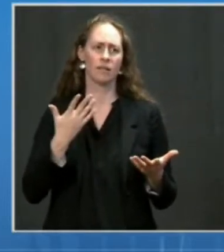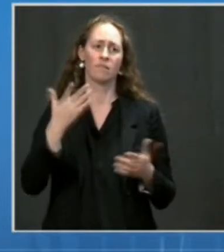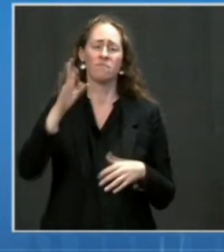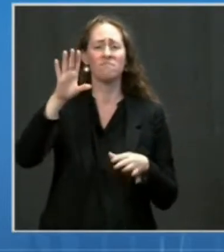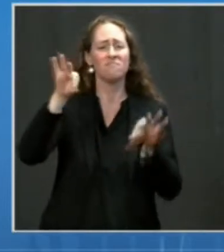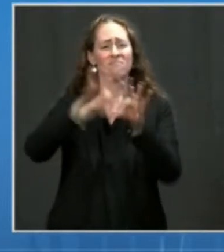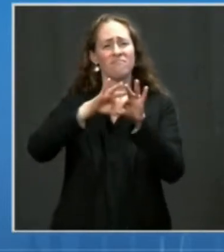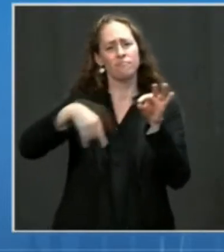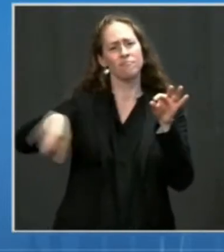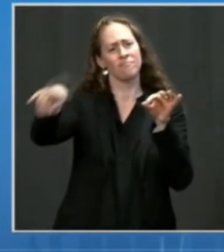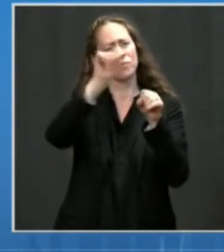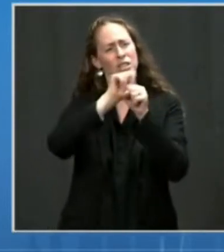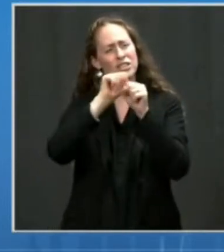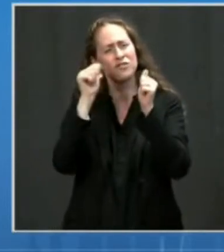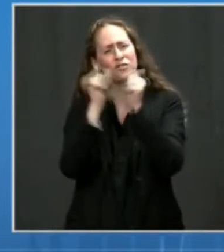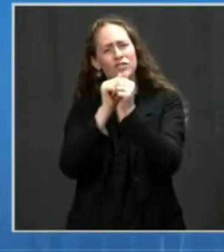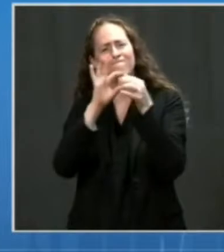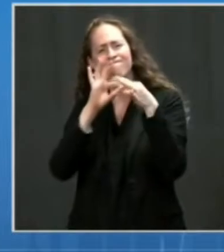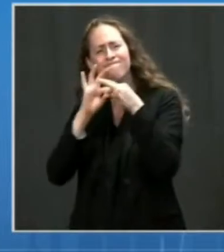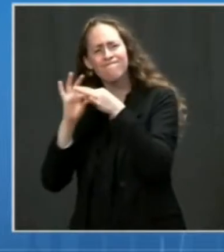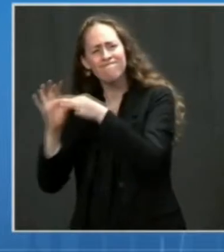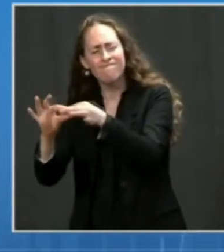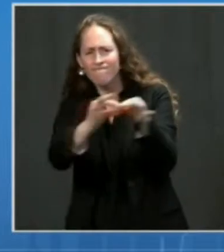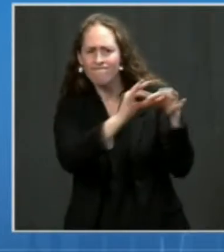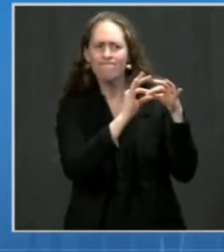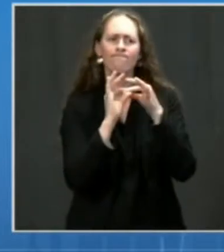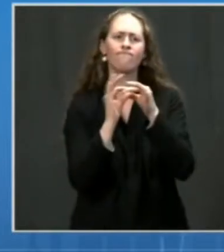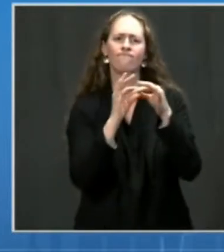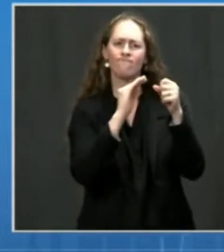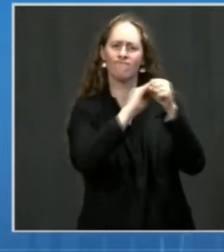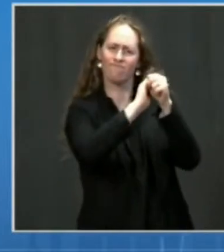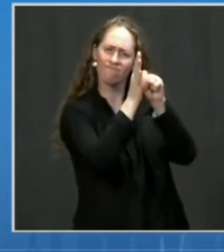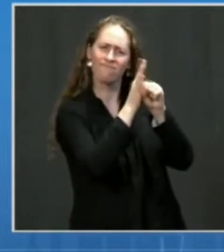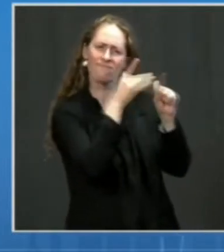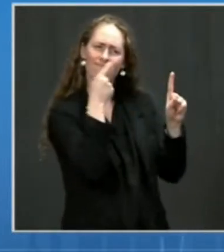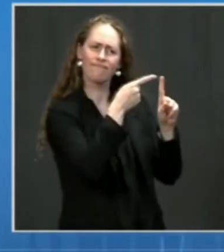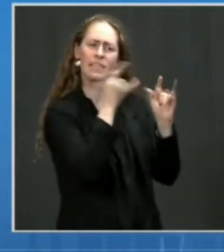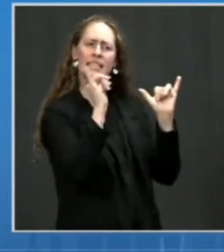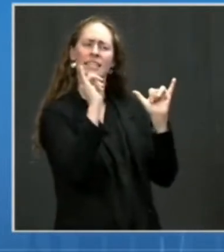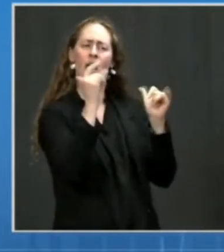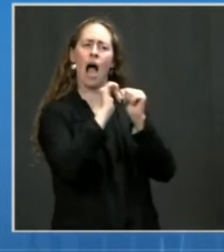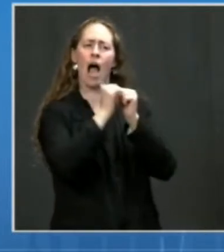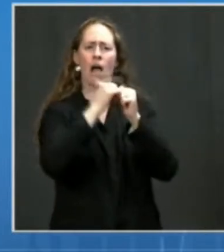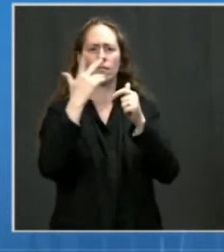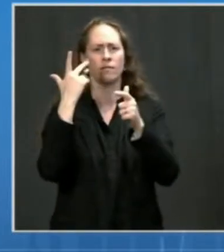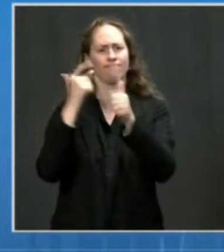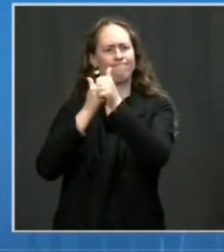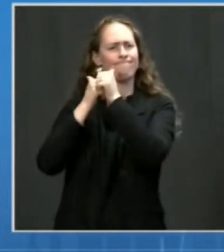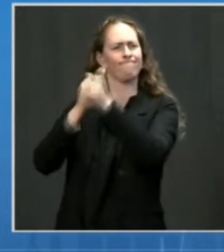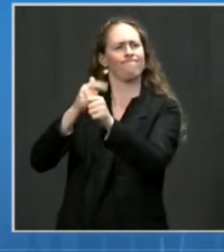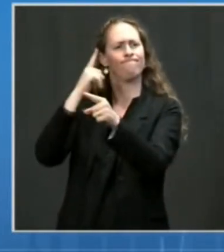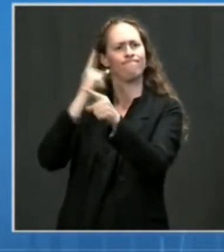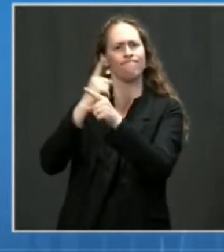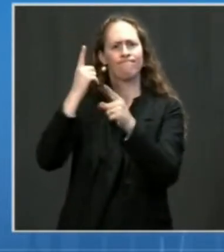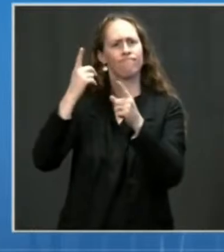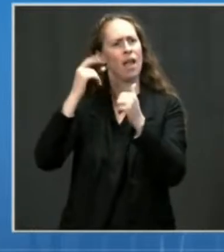THIS IS HARD. THIS IS HEAVY, BUT WE ARE IN THIS TOGETHER, AND AS WE LEARN